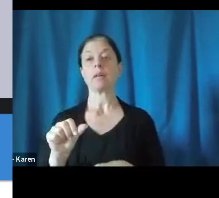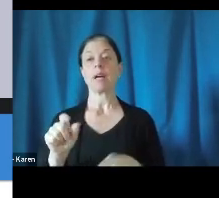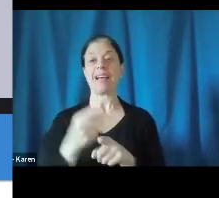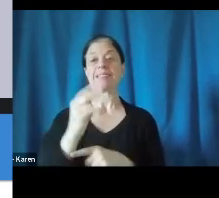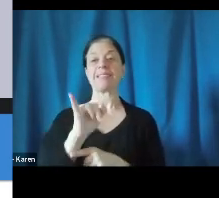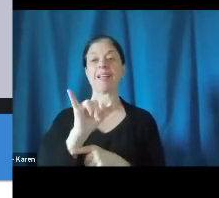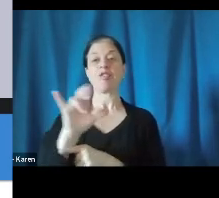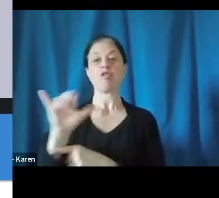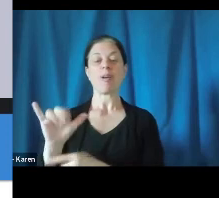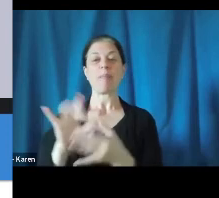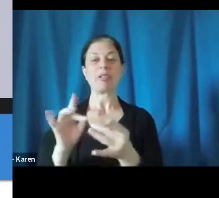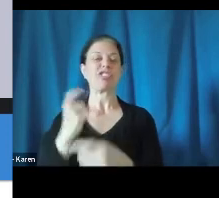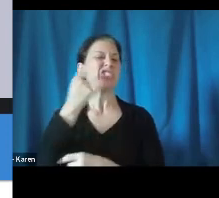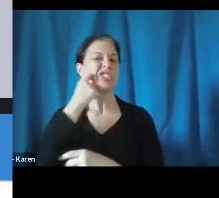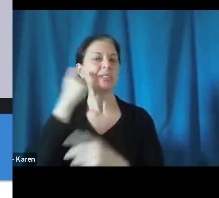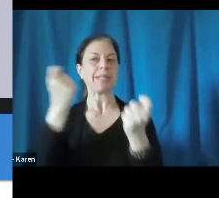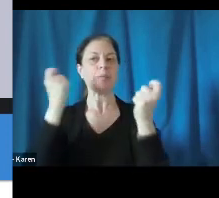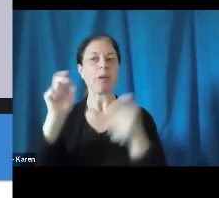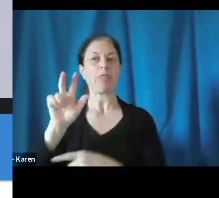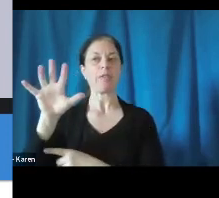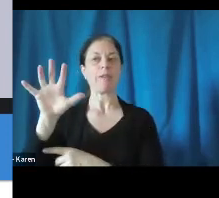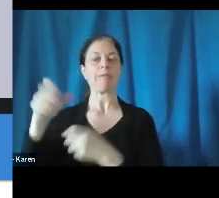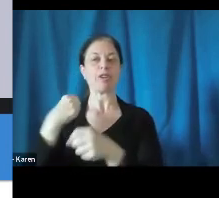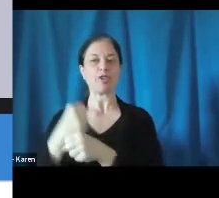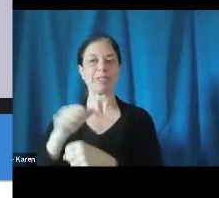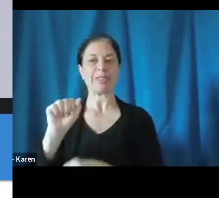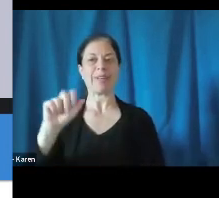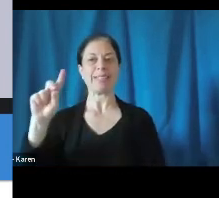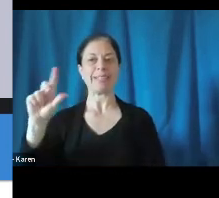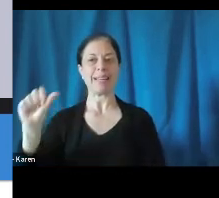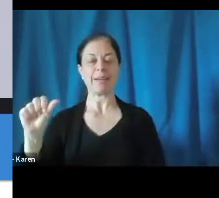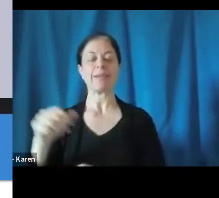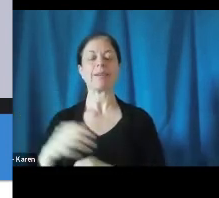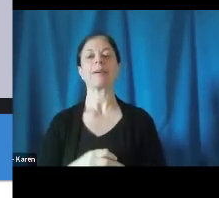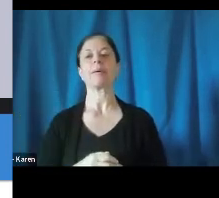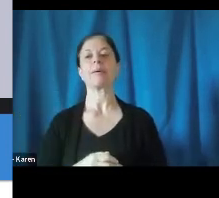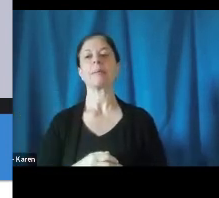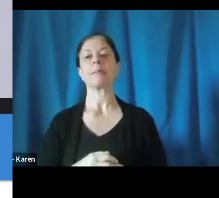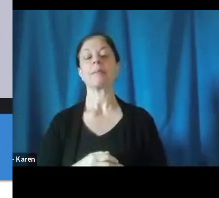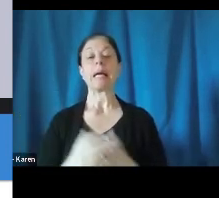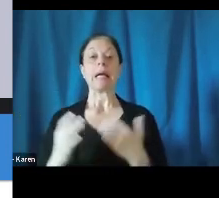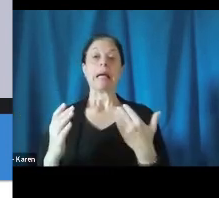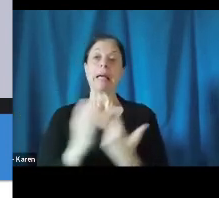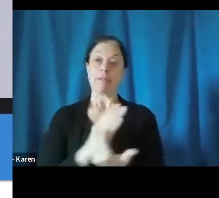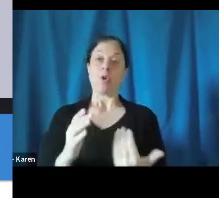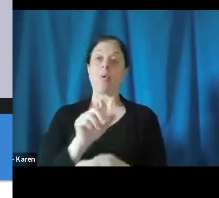One thing I will even note about the ADA, which as Hillary mentioned we just